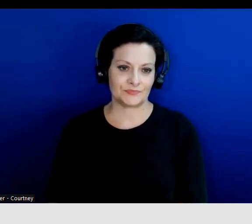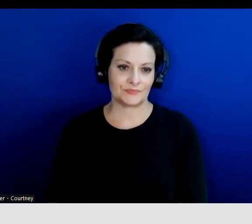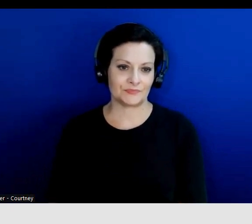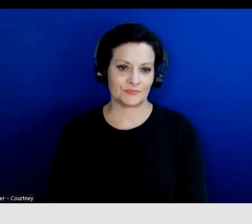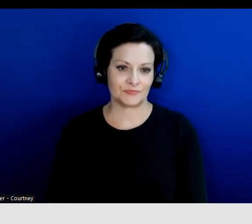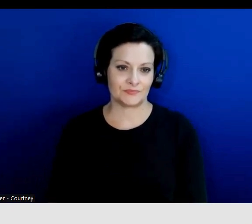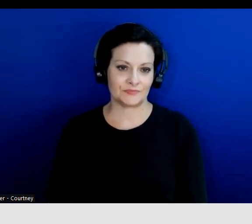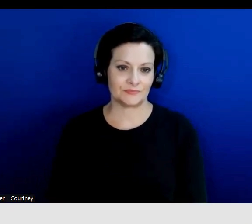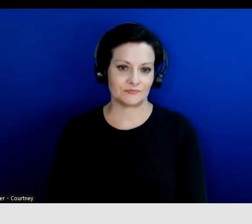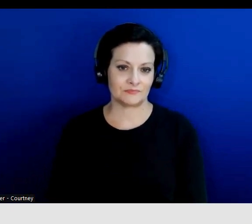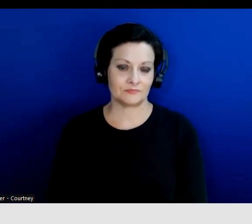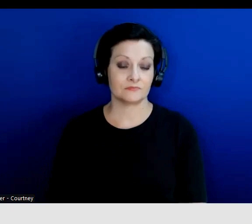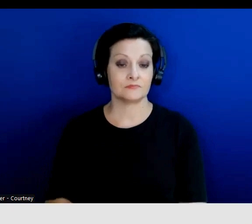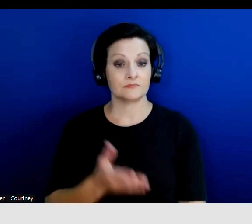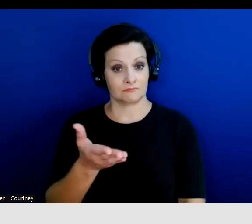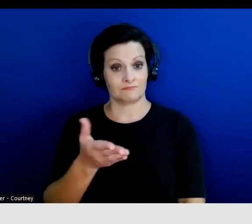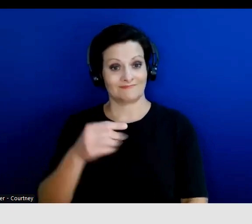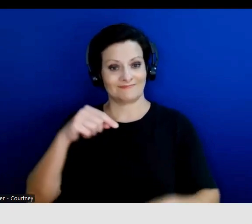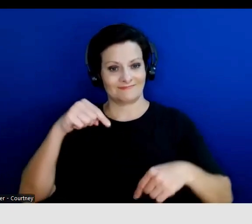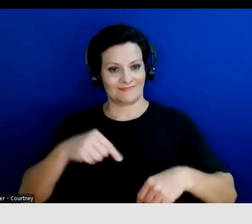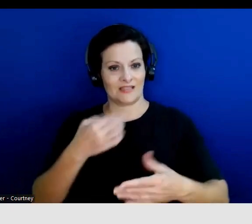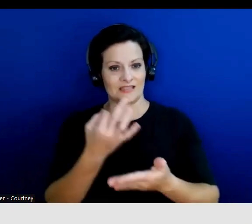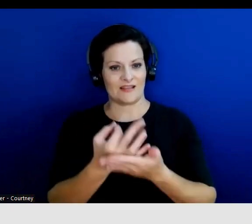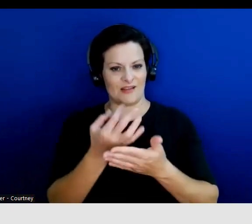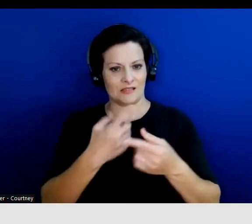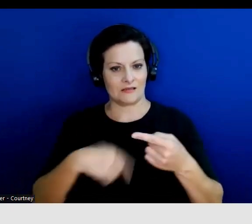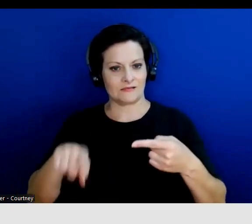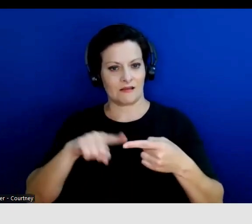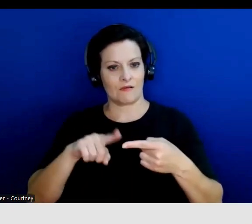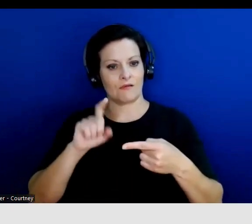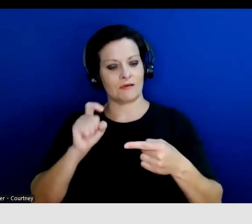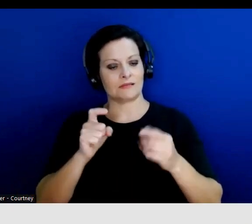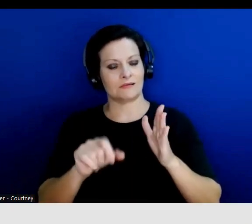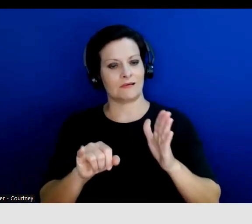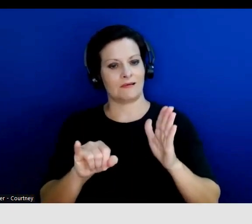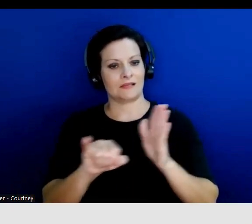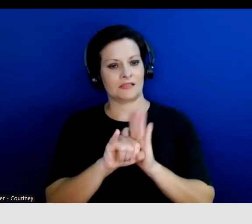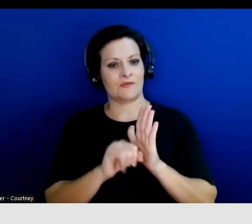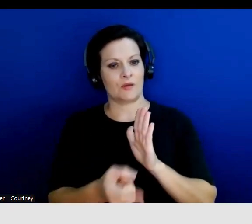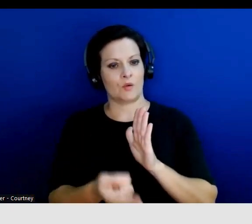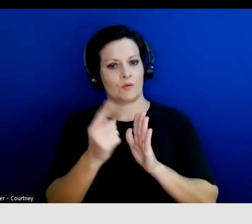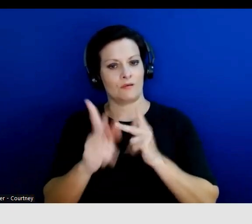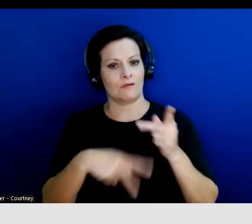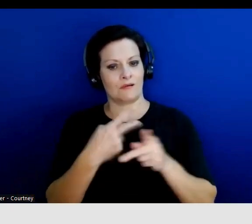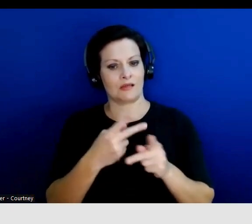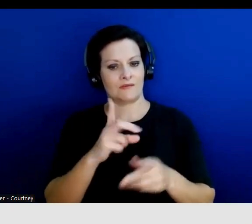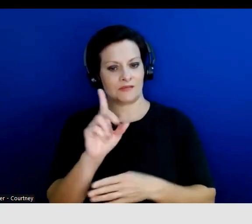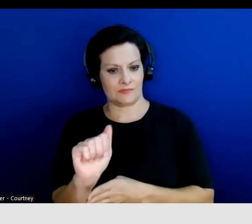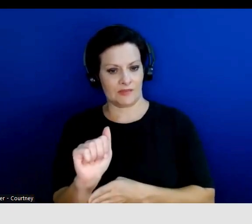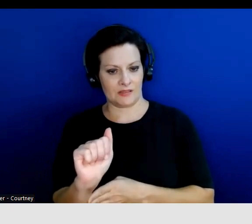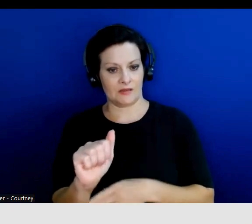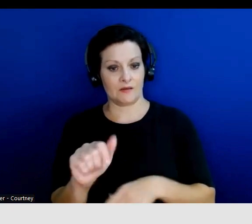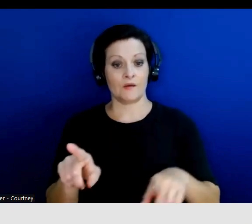For this funding cycle, you must identify one to two disabilities and one or more of the Violence